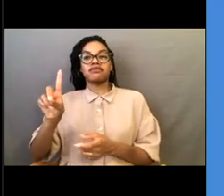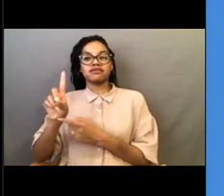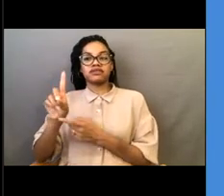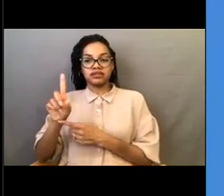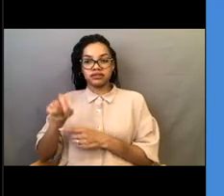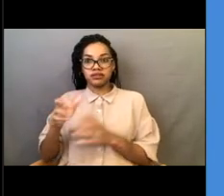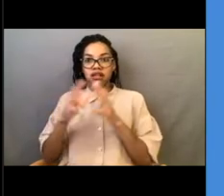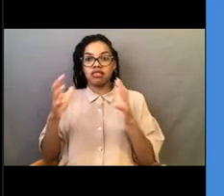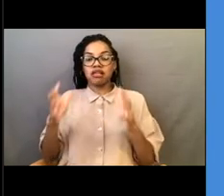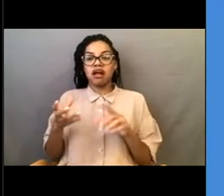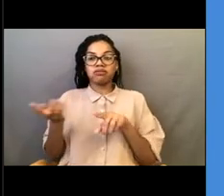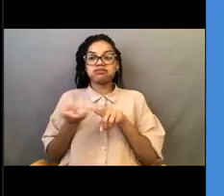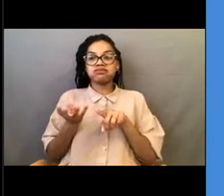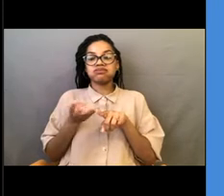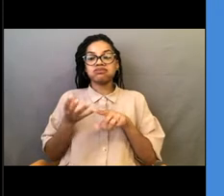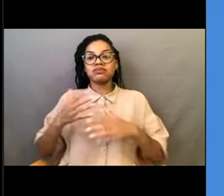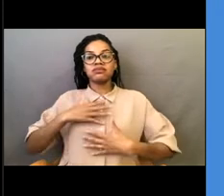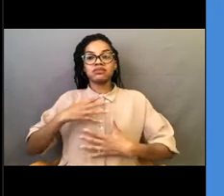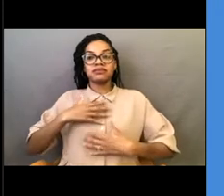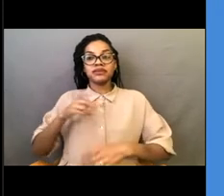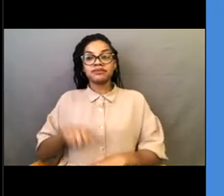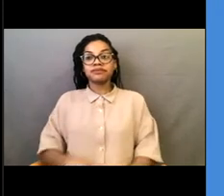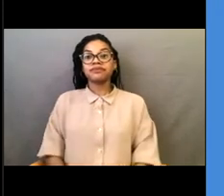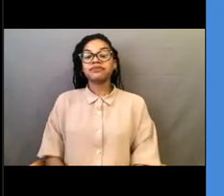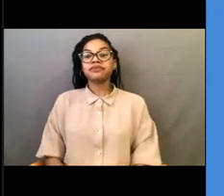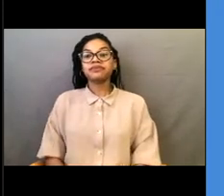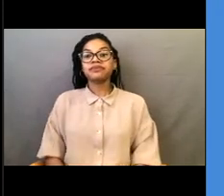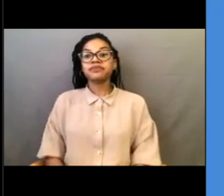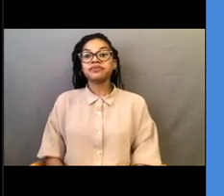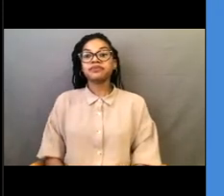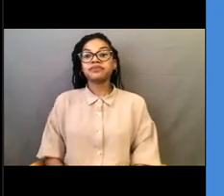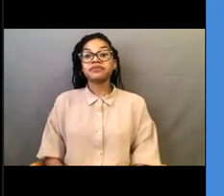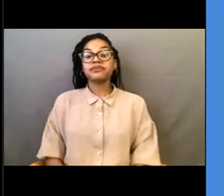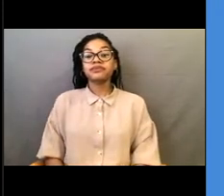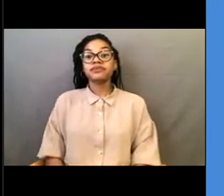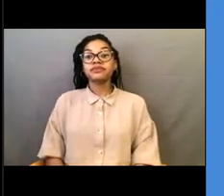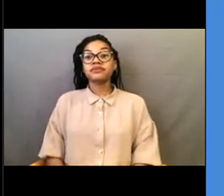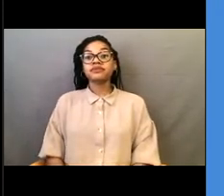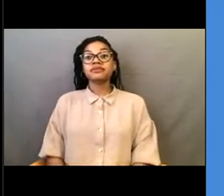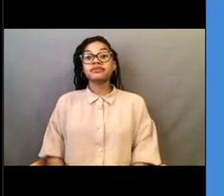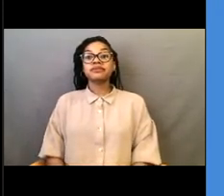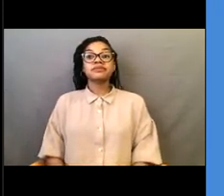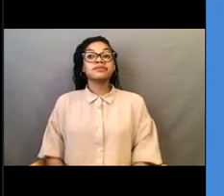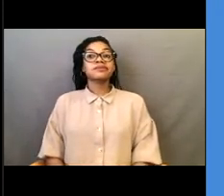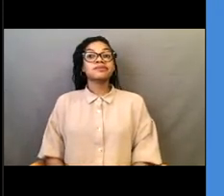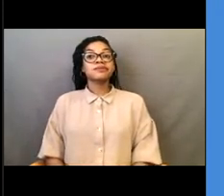Let's do some fun facts. So lake trout can be found really across all of North America to a certain degree.